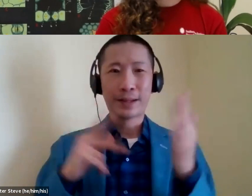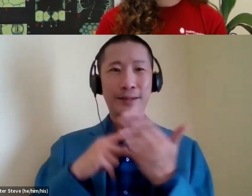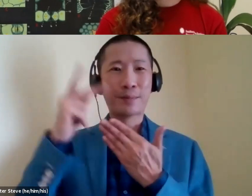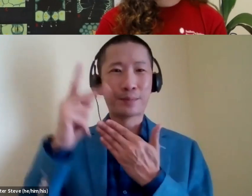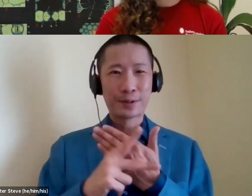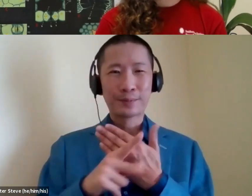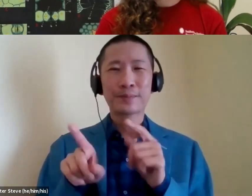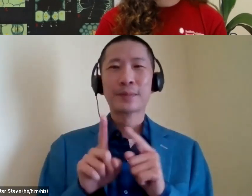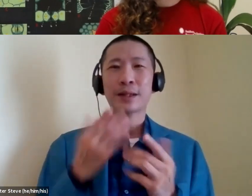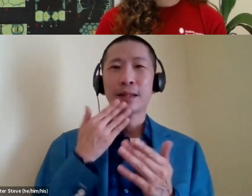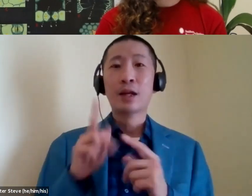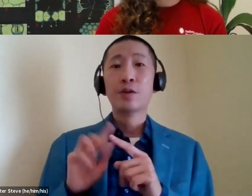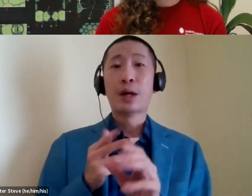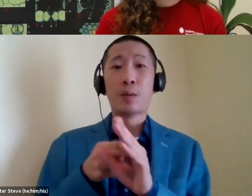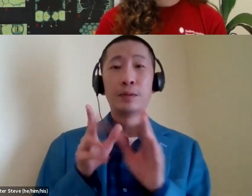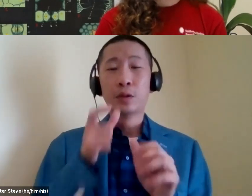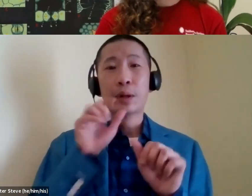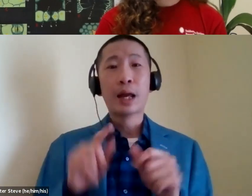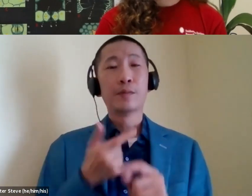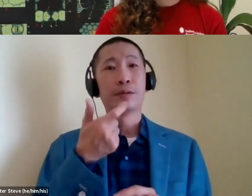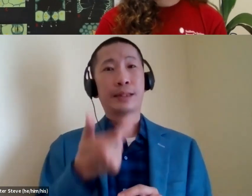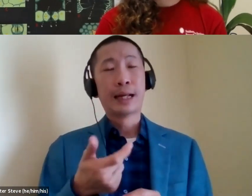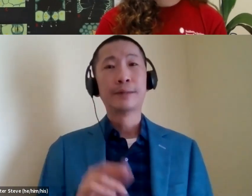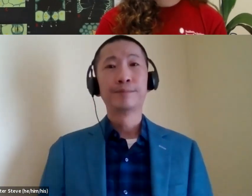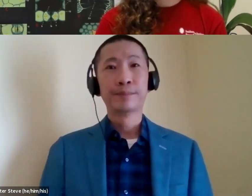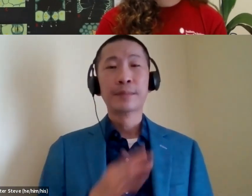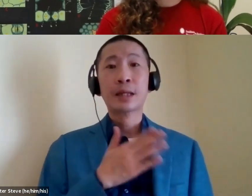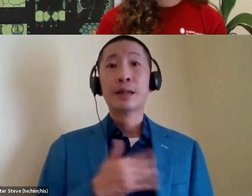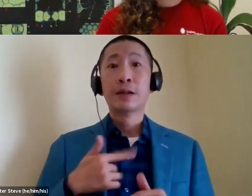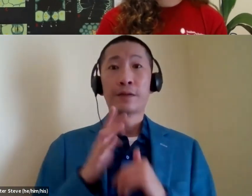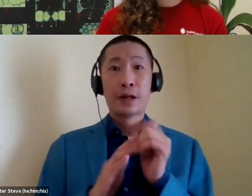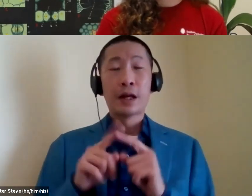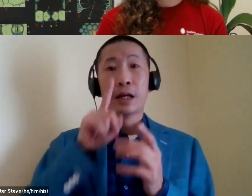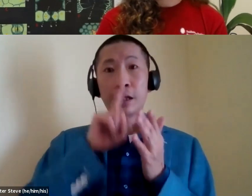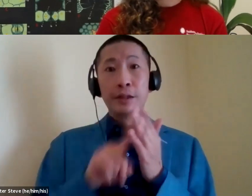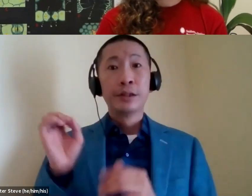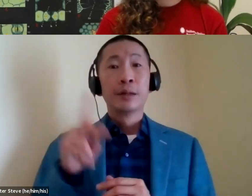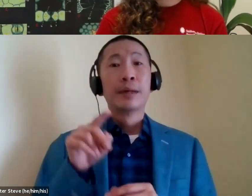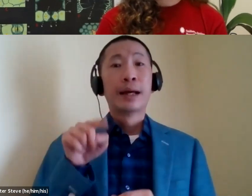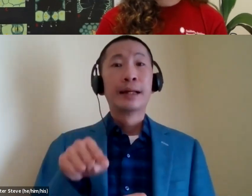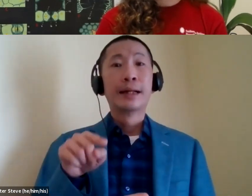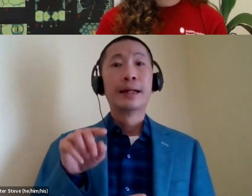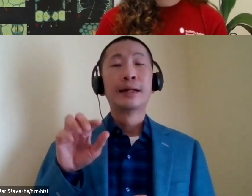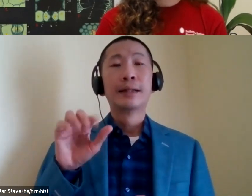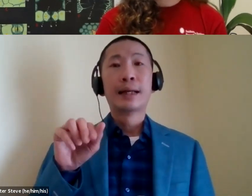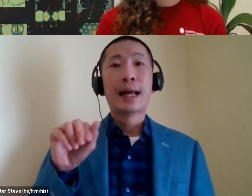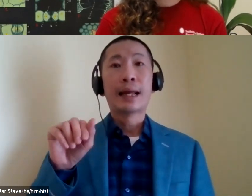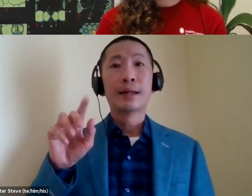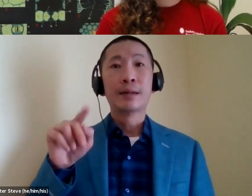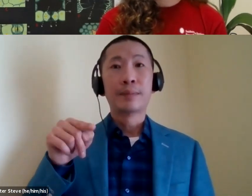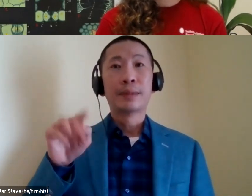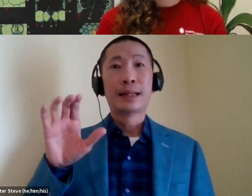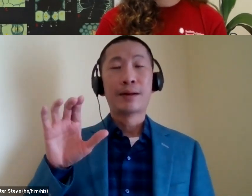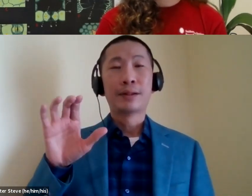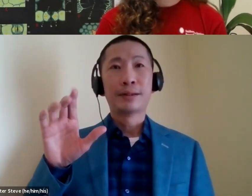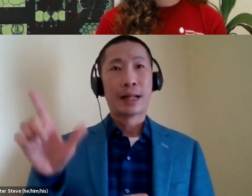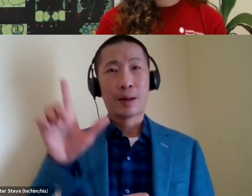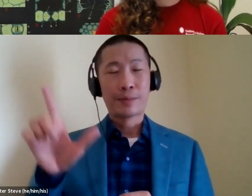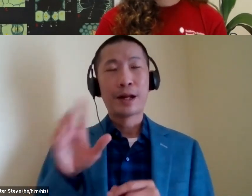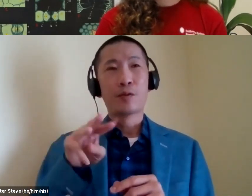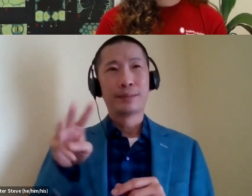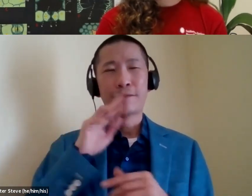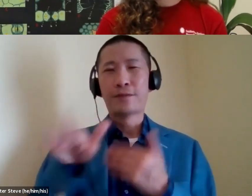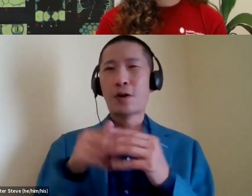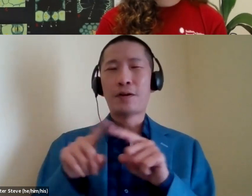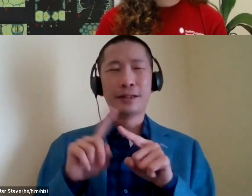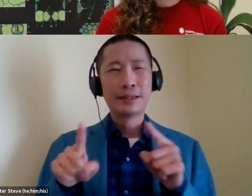Johanna (she/her) - AACPL: Also, thank you to our participants who are able to attend, please feel free to check back at the Anne Arundel County Public Library website for more events for all ages both virtual and in person.